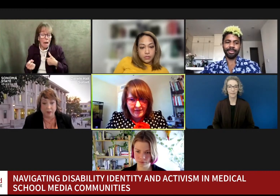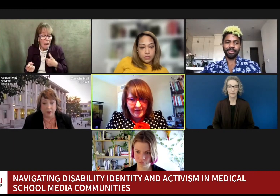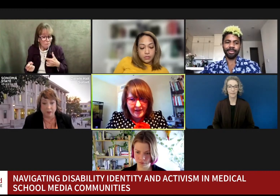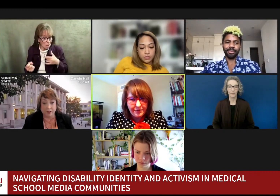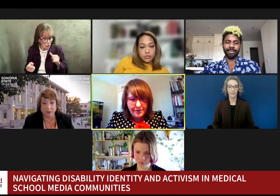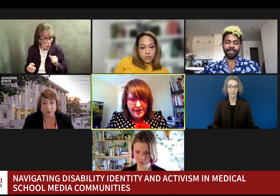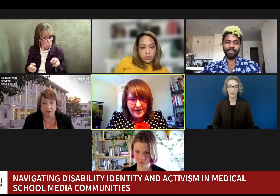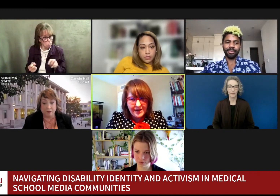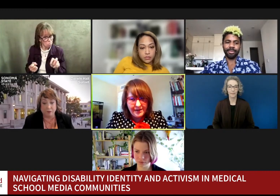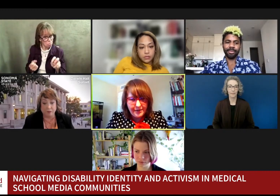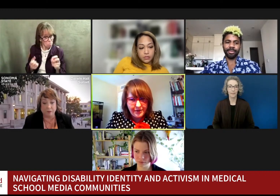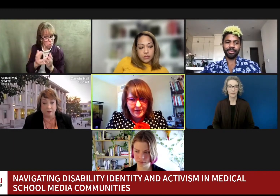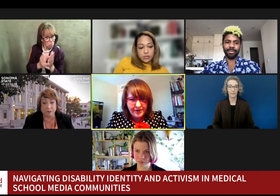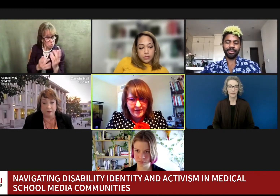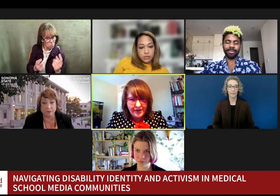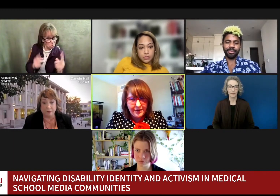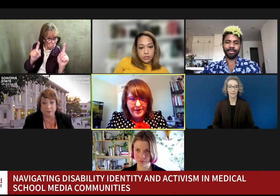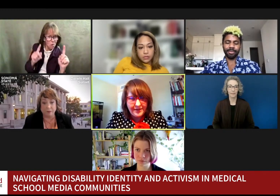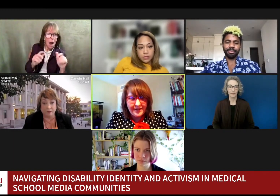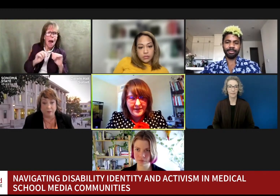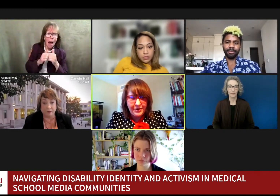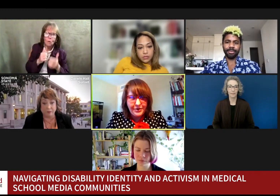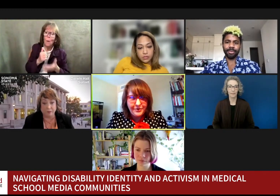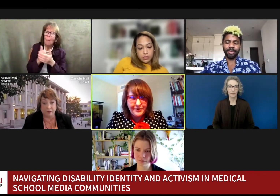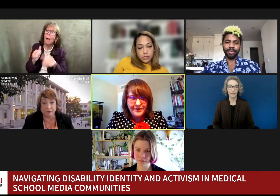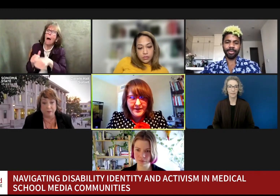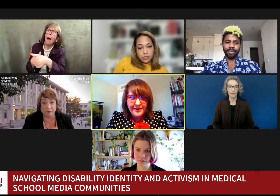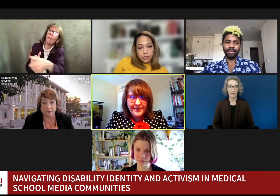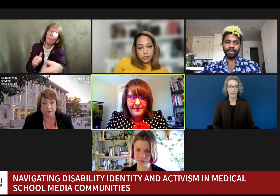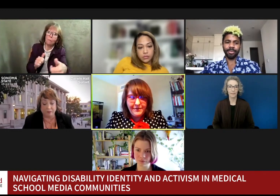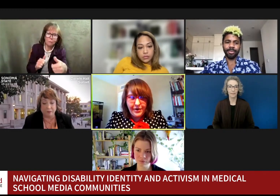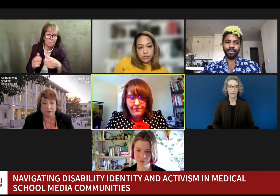And I feel like that's where my liberation has come, as someone who's very